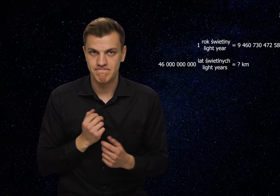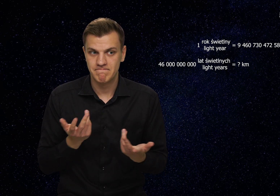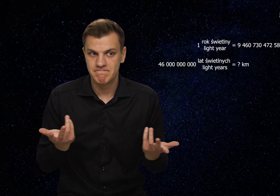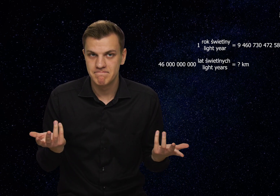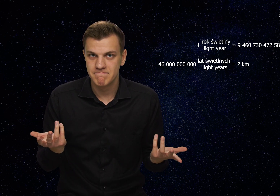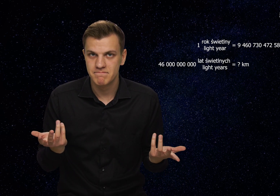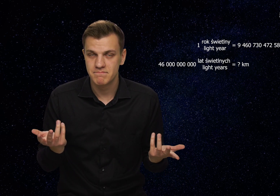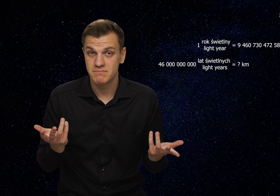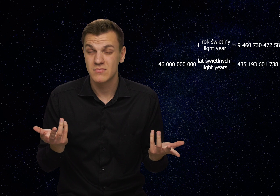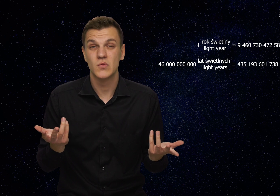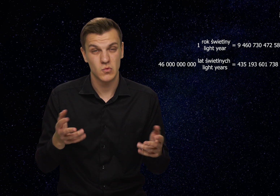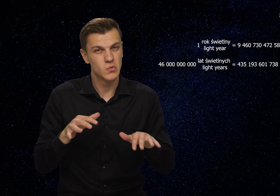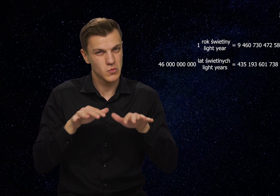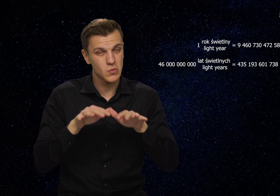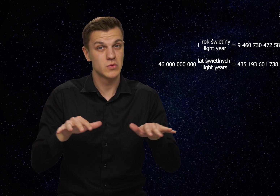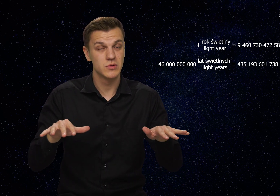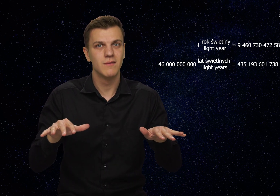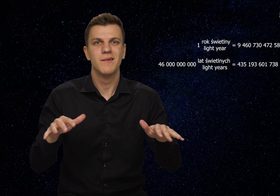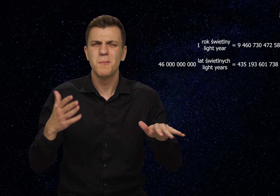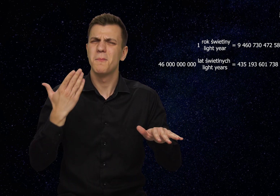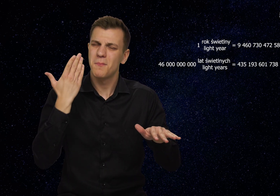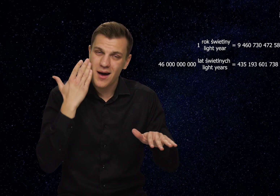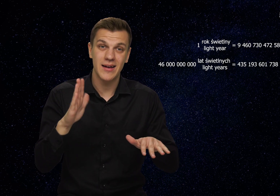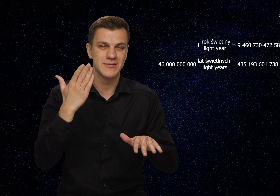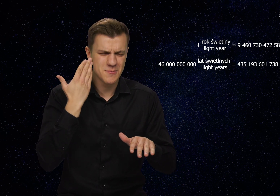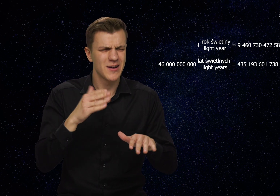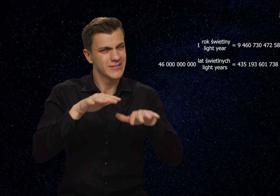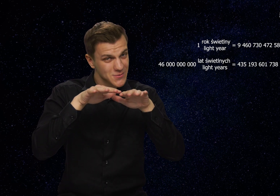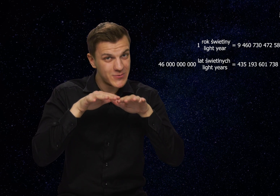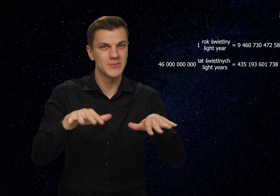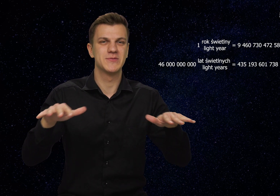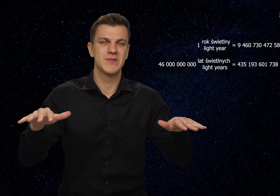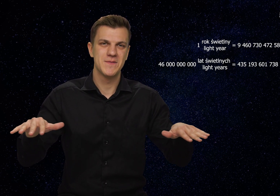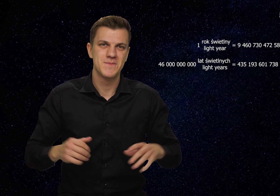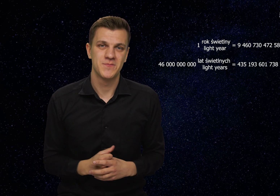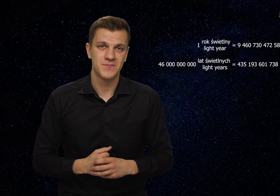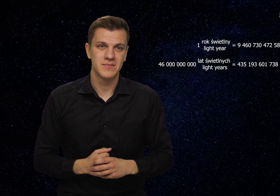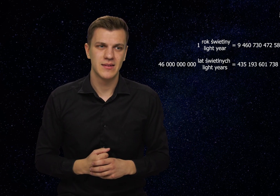The universe really is huge!